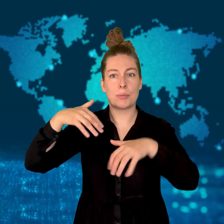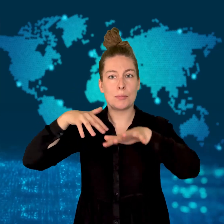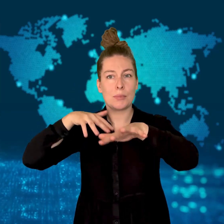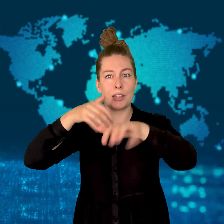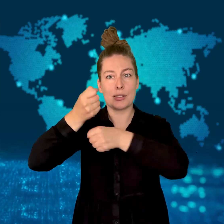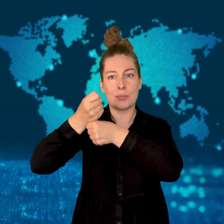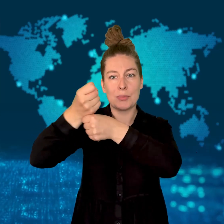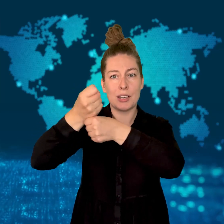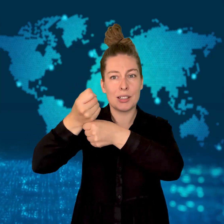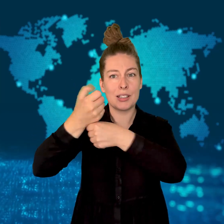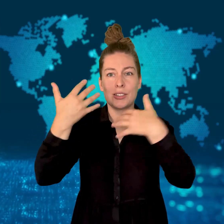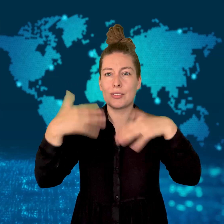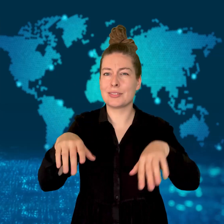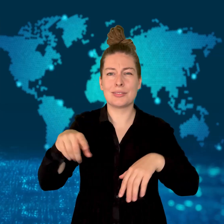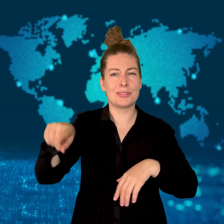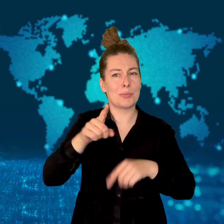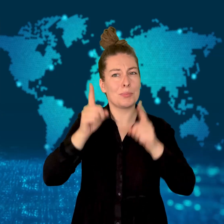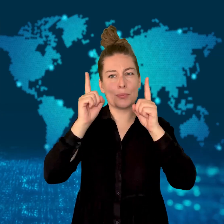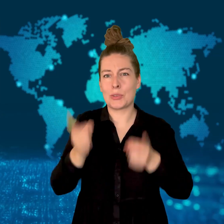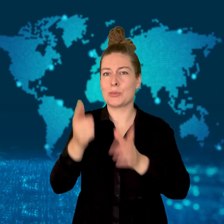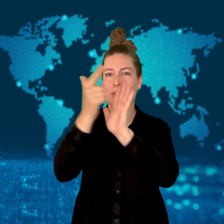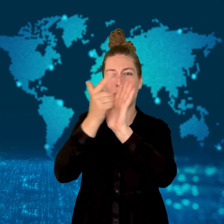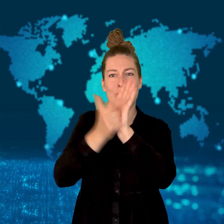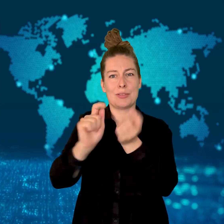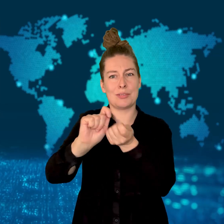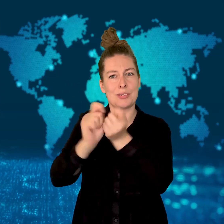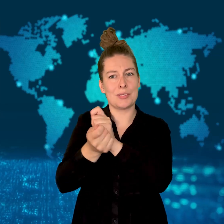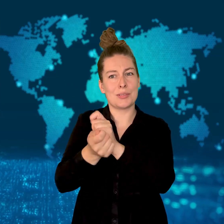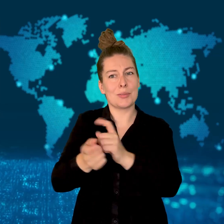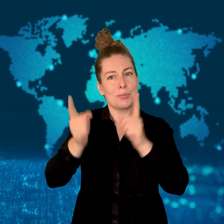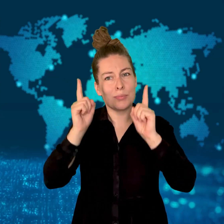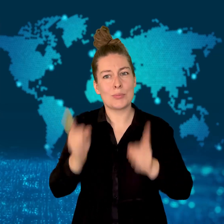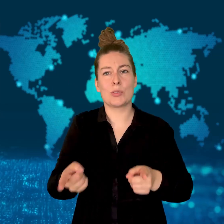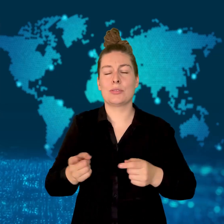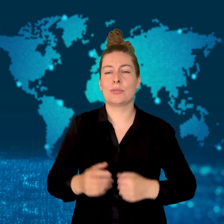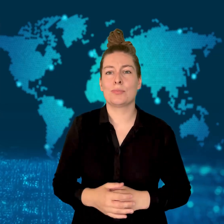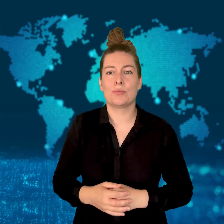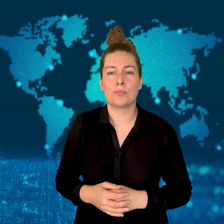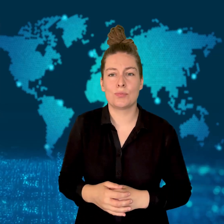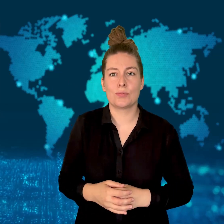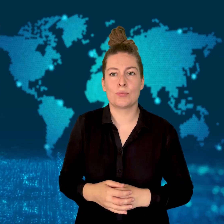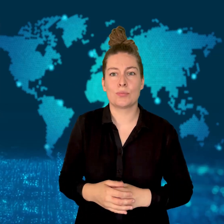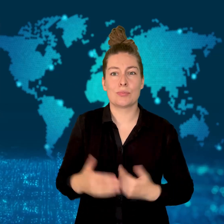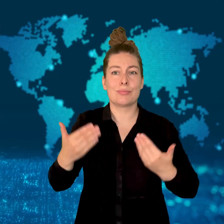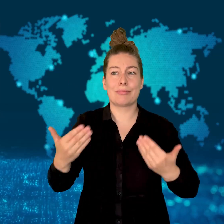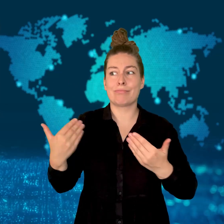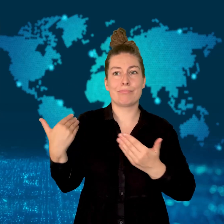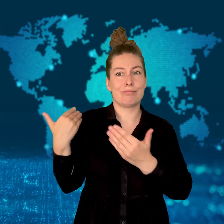Last Friday, the new laws were passed by the upper house of Japan's parliament.